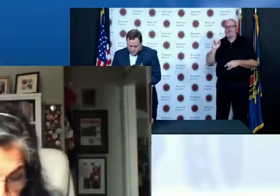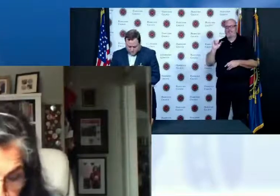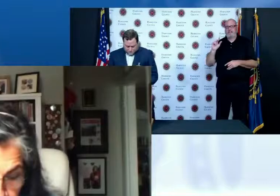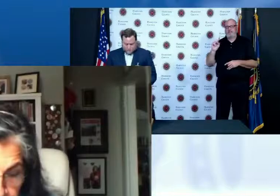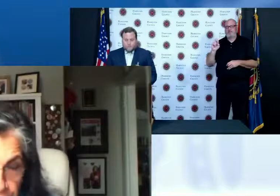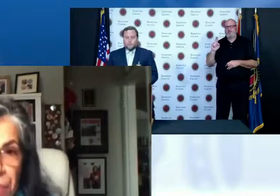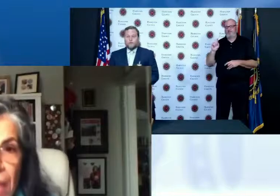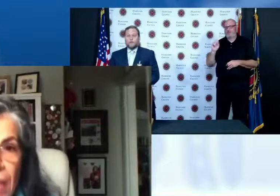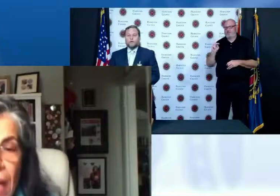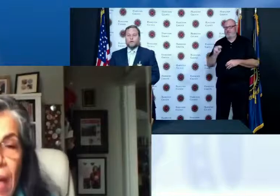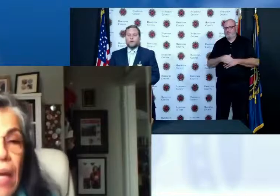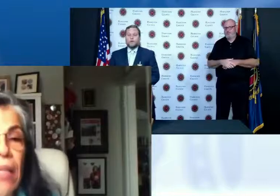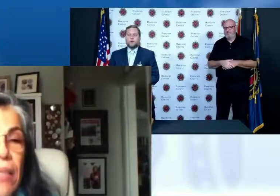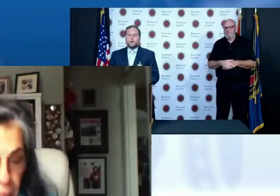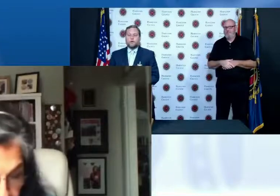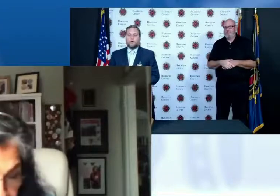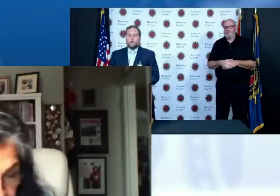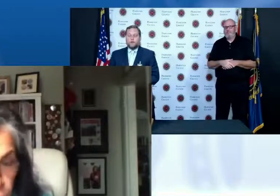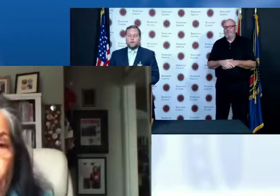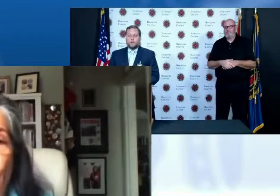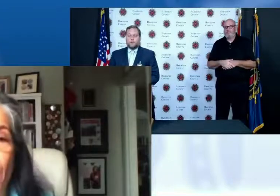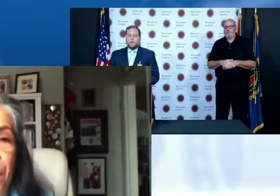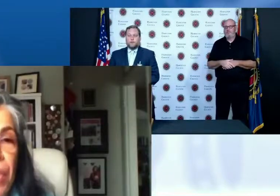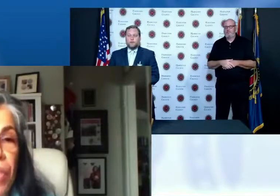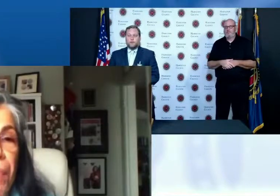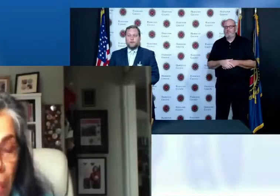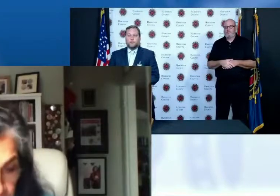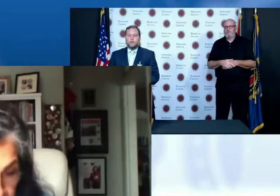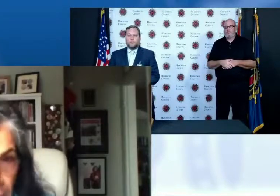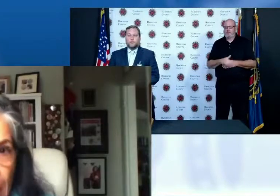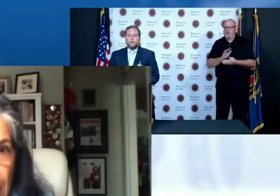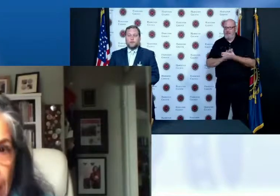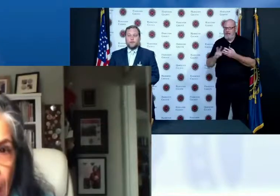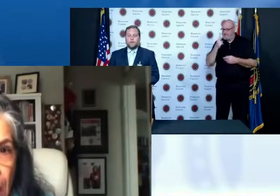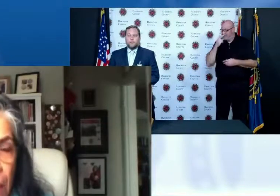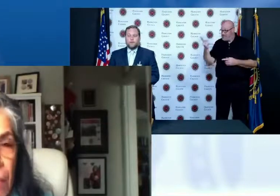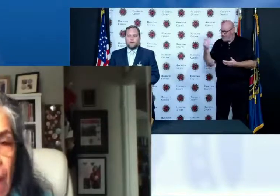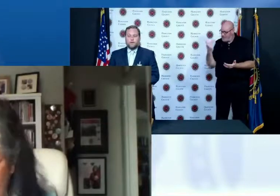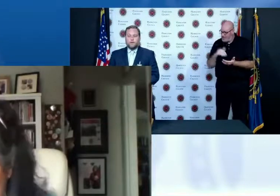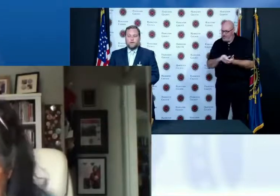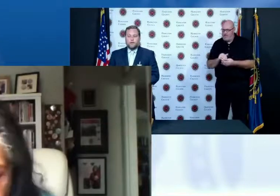Commissioner Kesterman it's nice to see you Bishop Hilton and I'm glad that you've